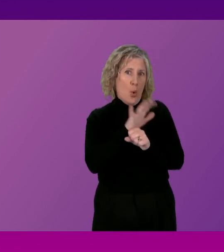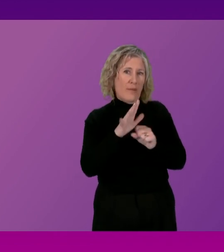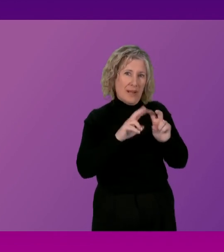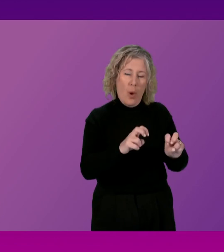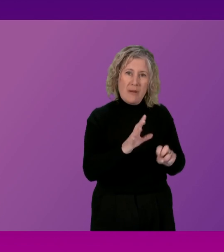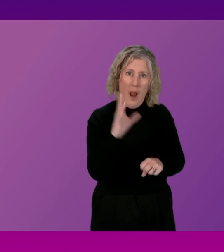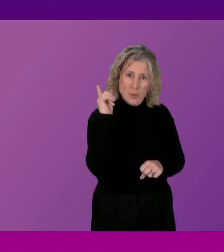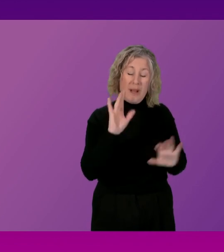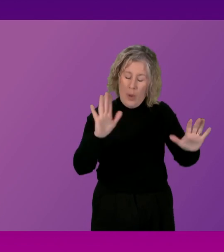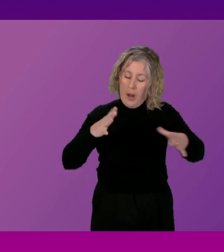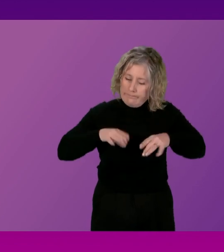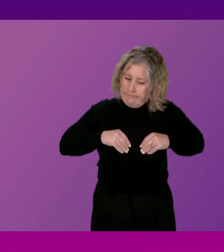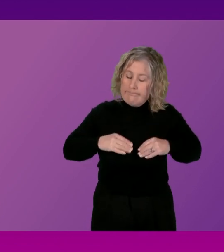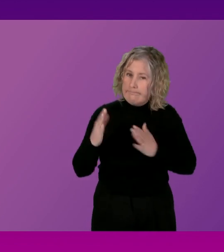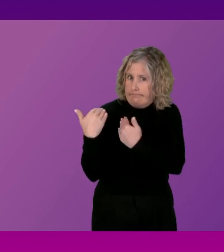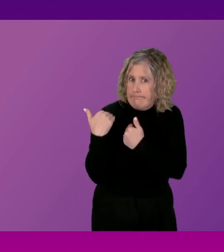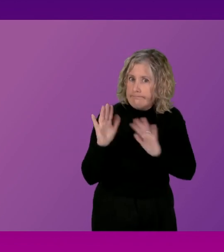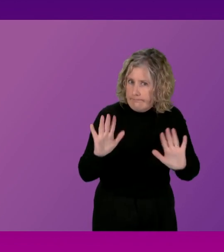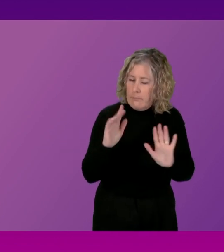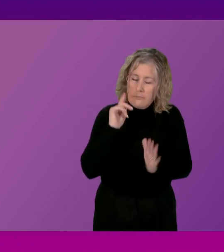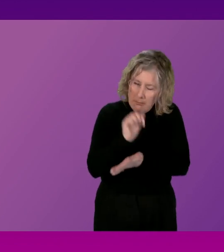That is on us and we intend to make that right.